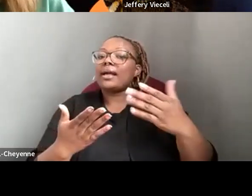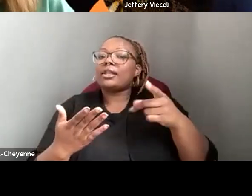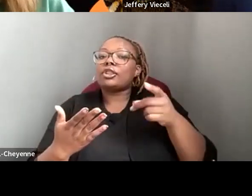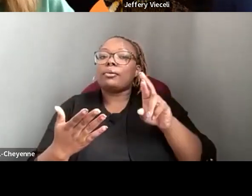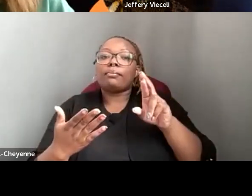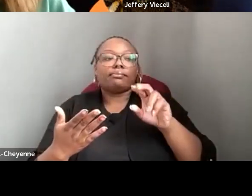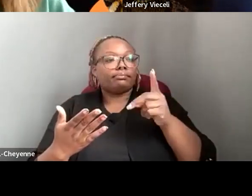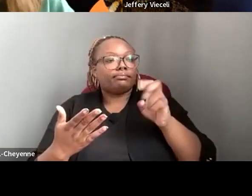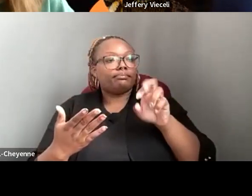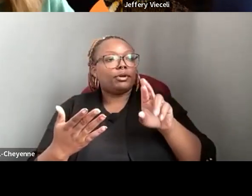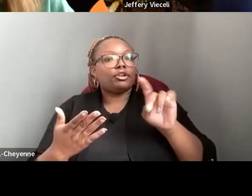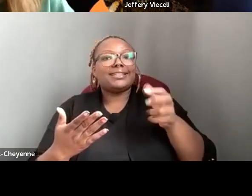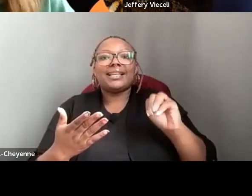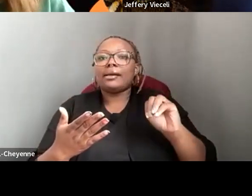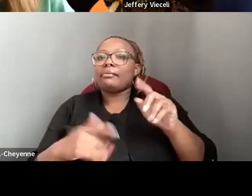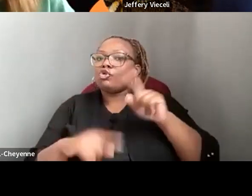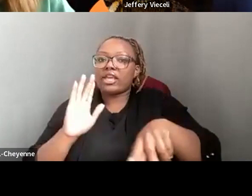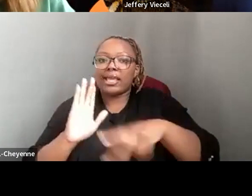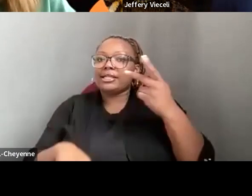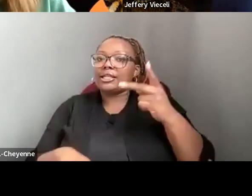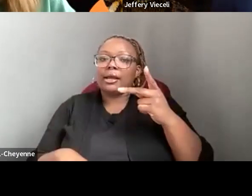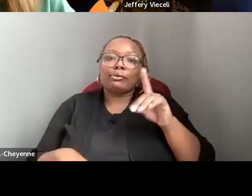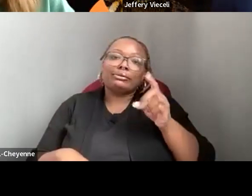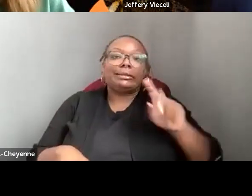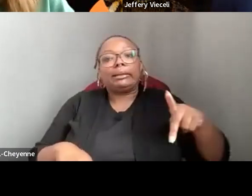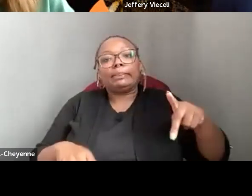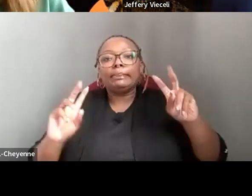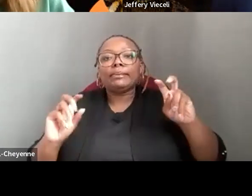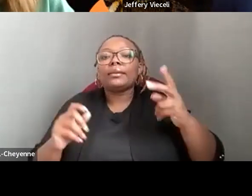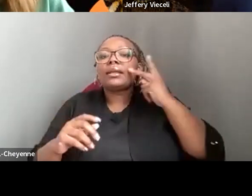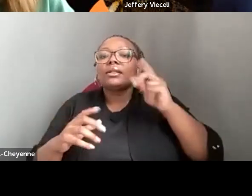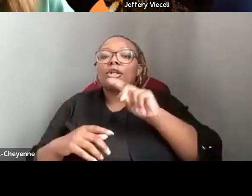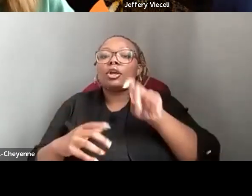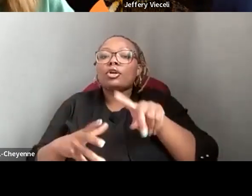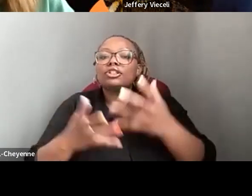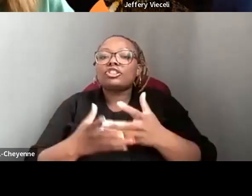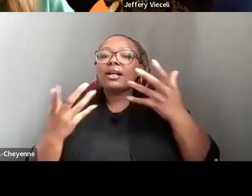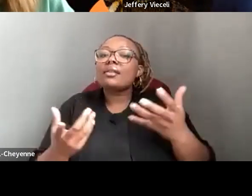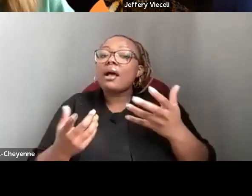So it's like a double dip. So I think I saw that question a lot about what we should provide.